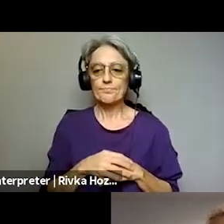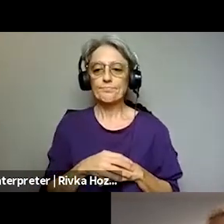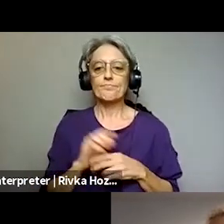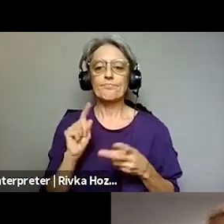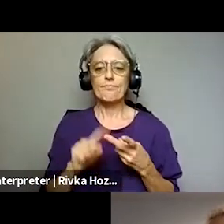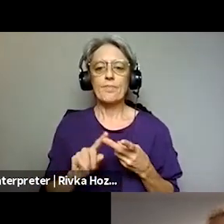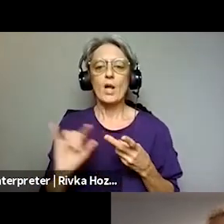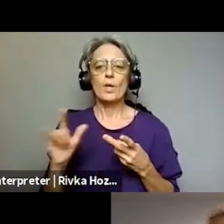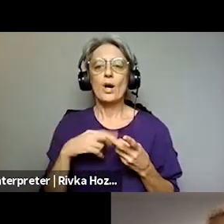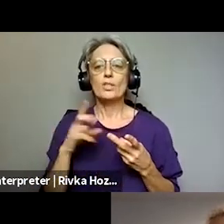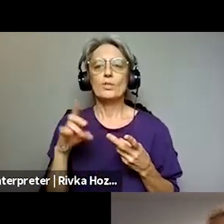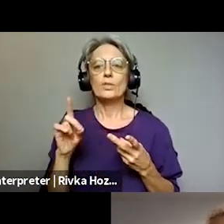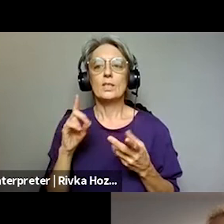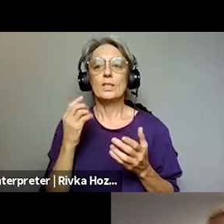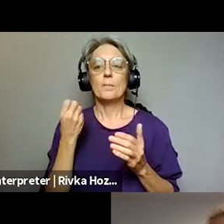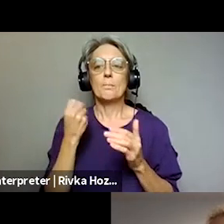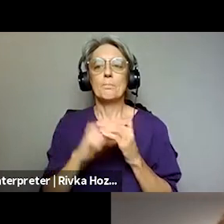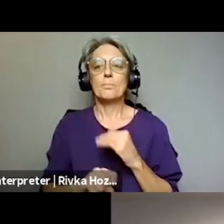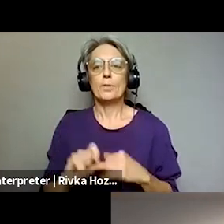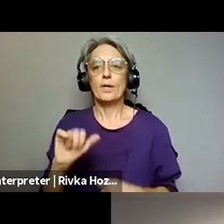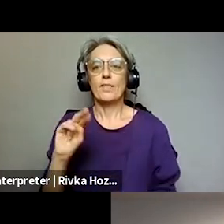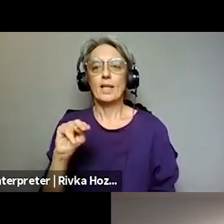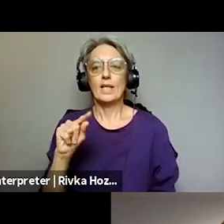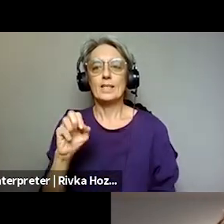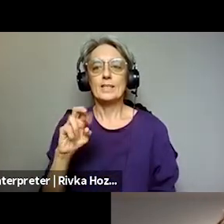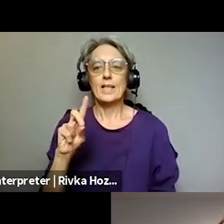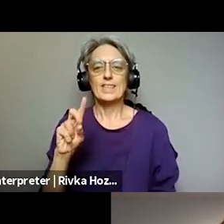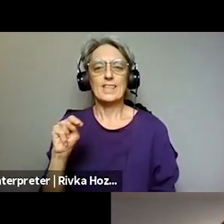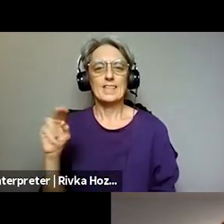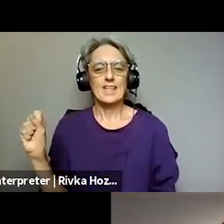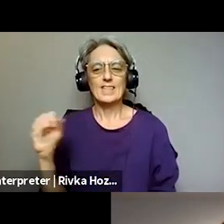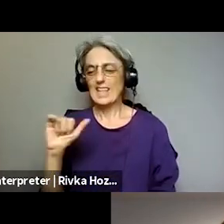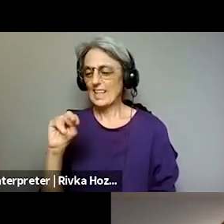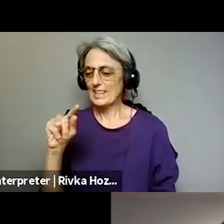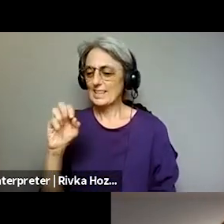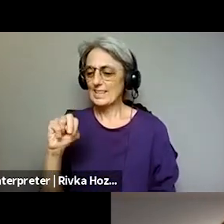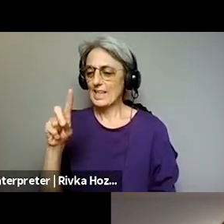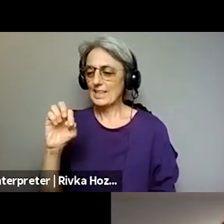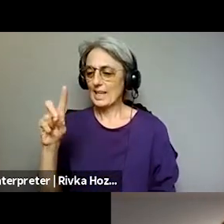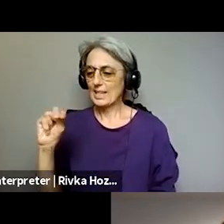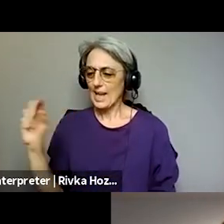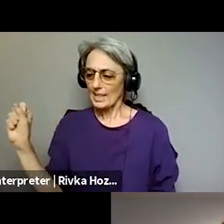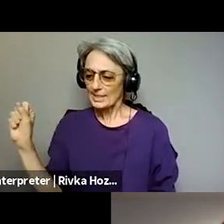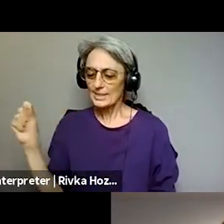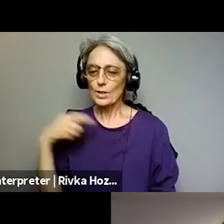intendedness among fathers with disabilities and found some similar disparities as mothers